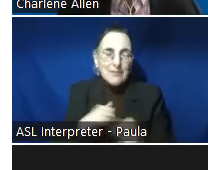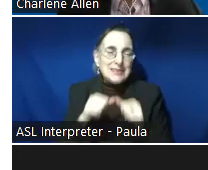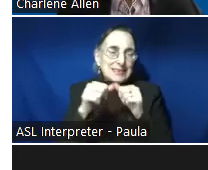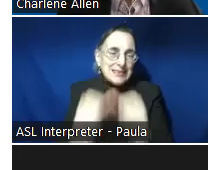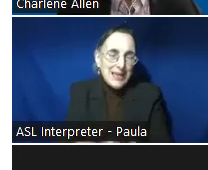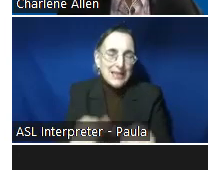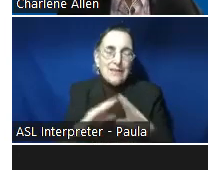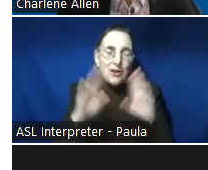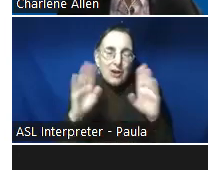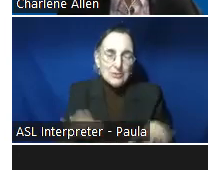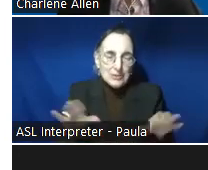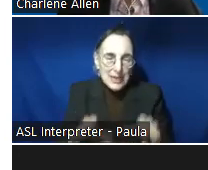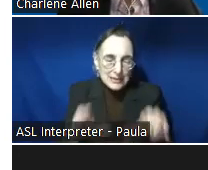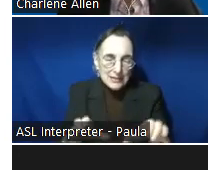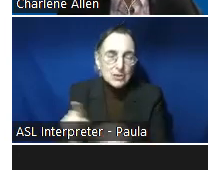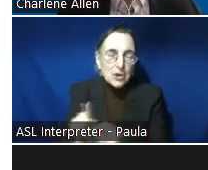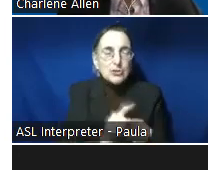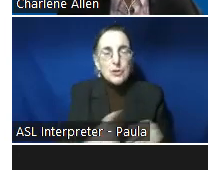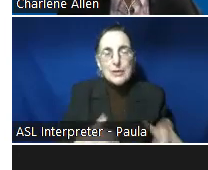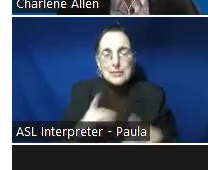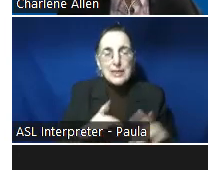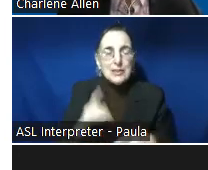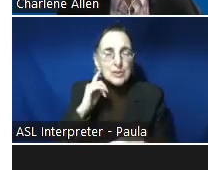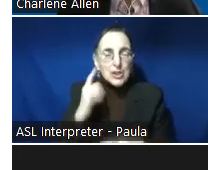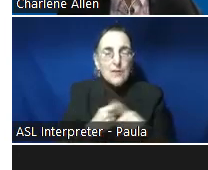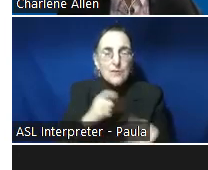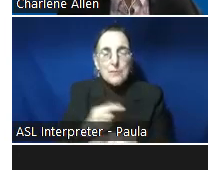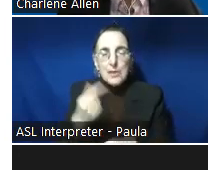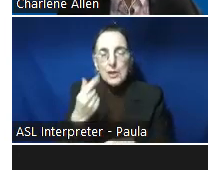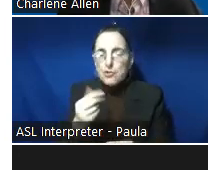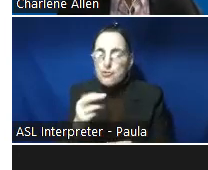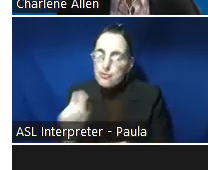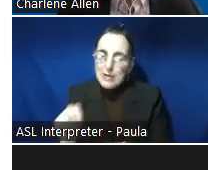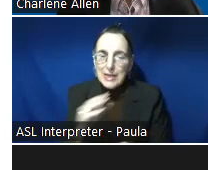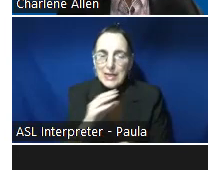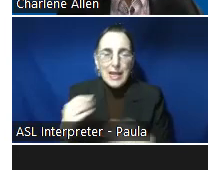also very excited to hear from the Green and Healthy Homes Initiative. They will discuss